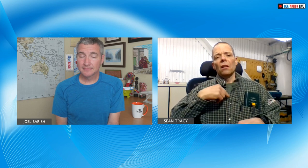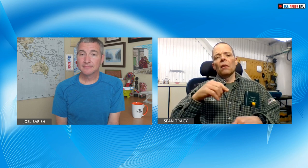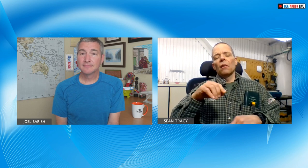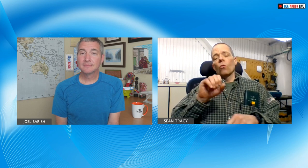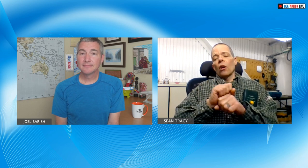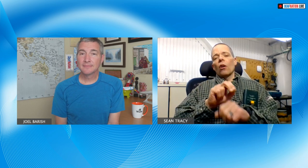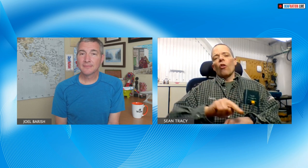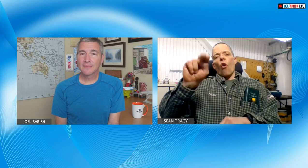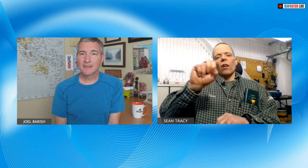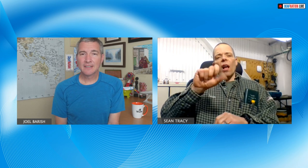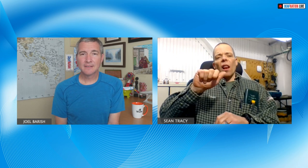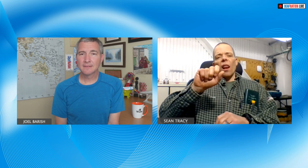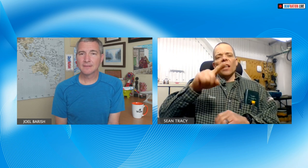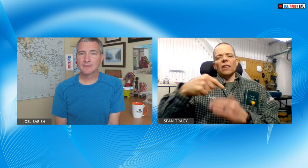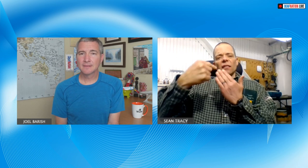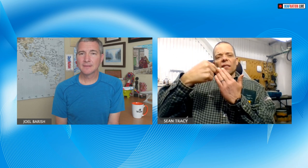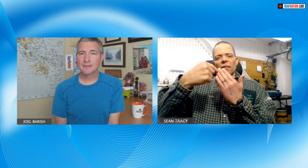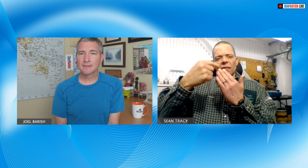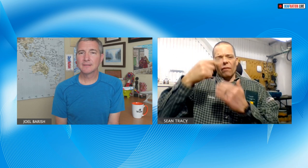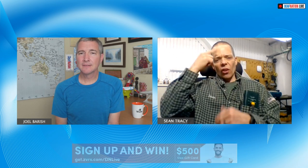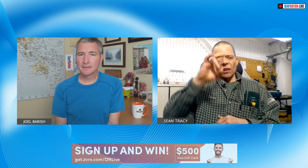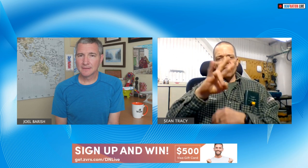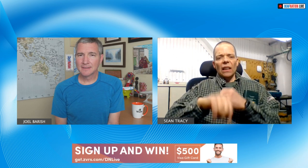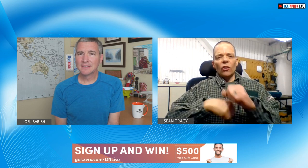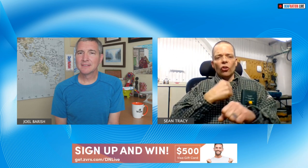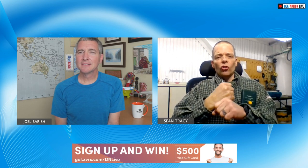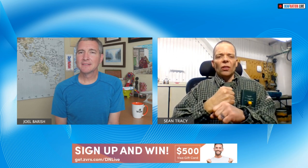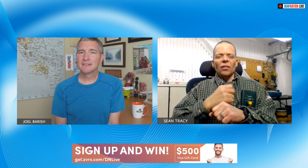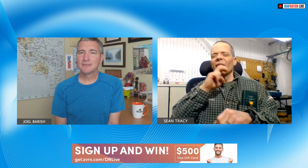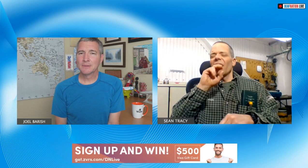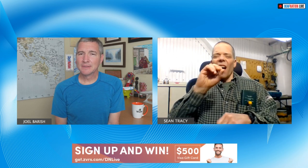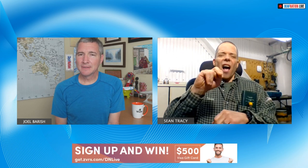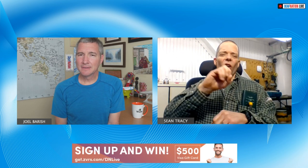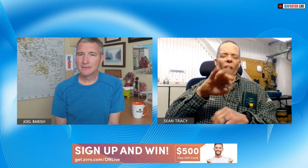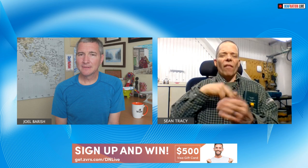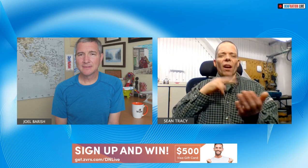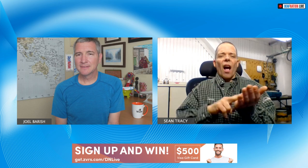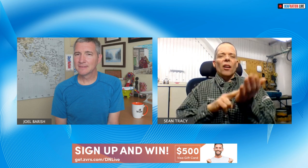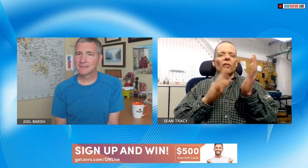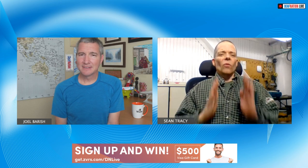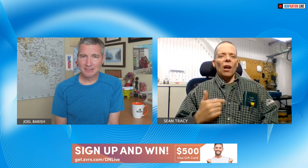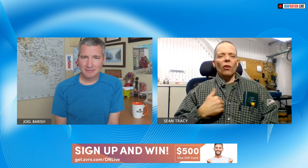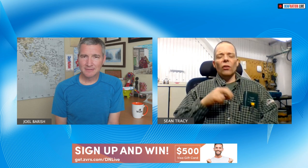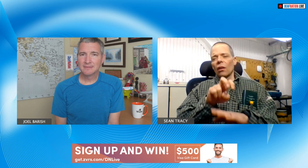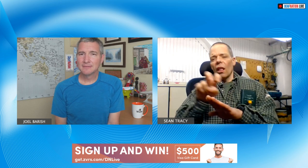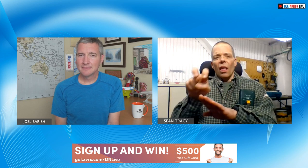However, I've worked in northern Alaska for 7 years. I've worked on and off as a contractor in